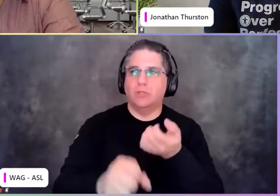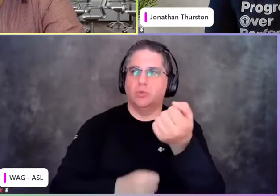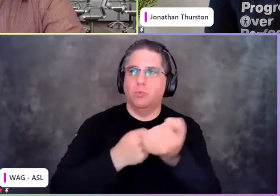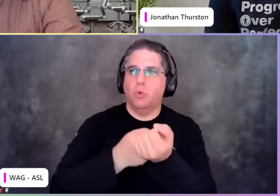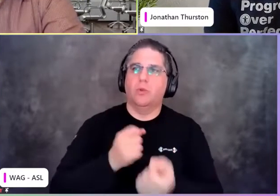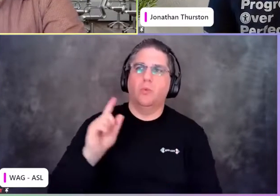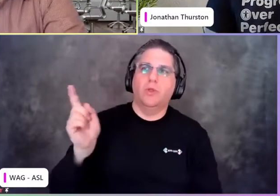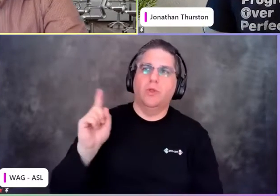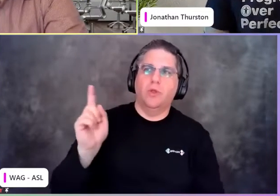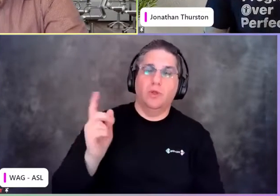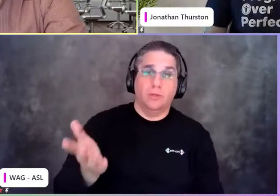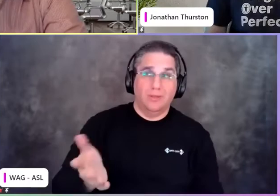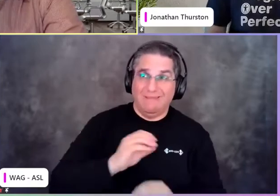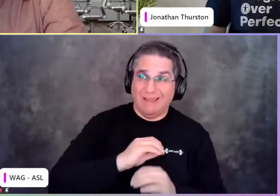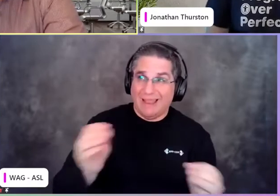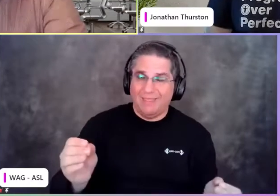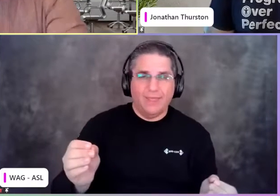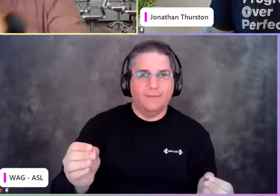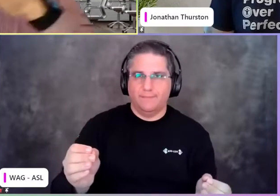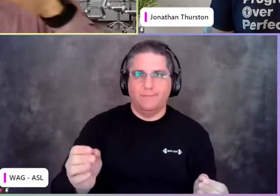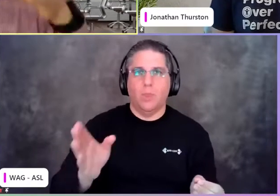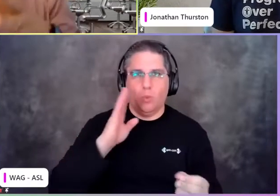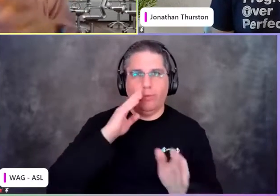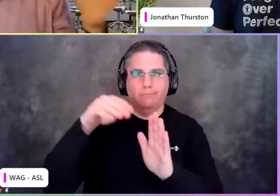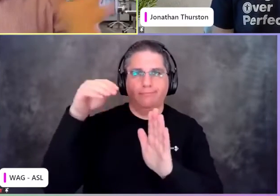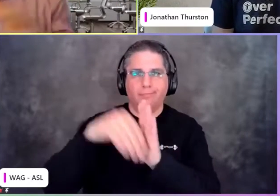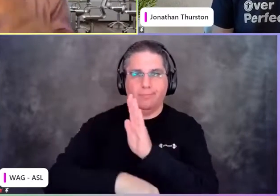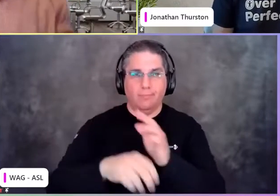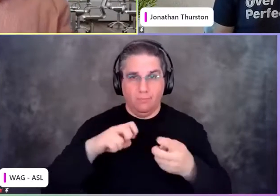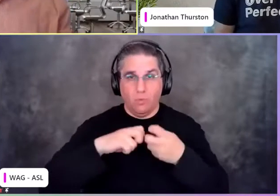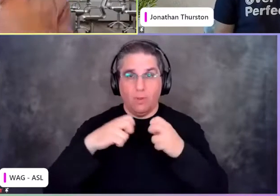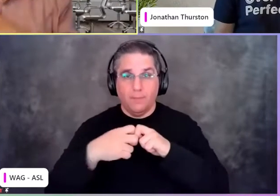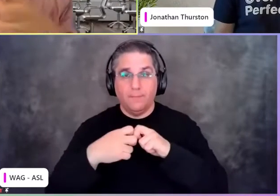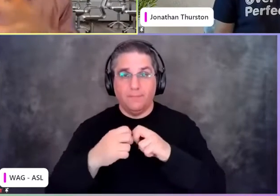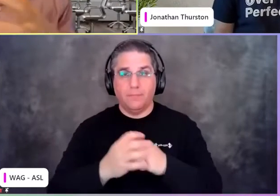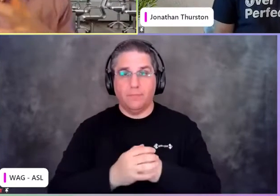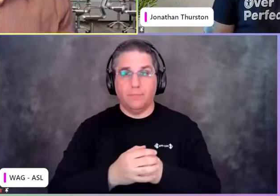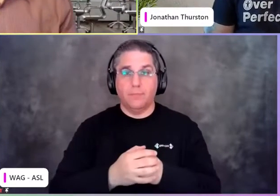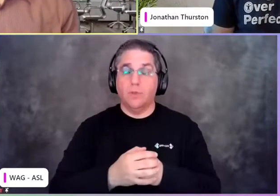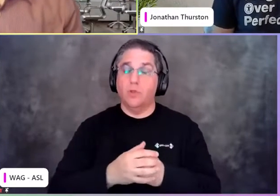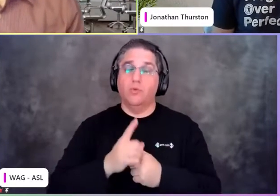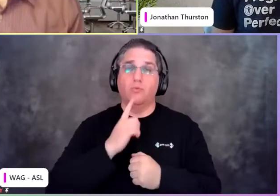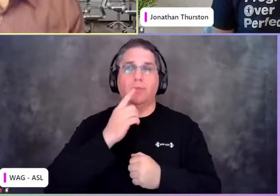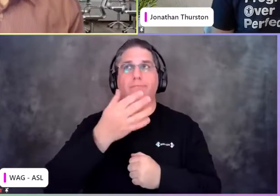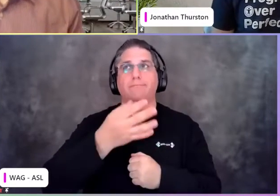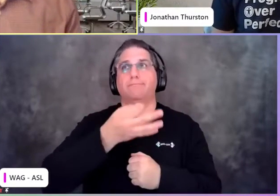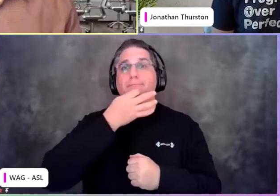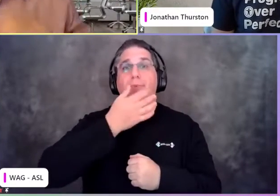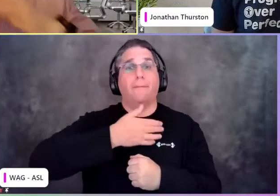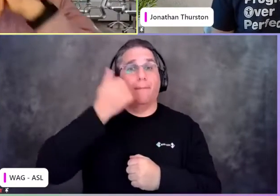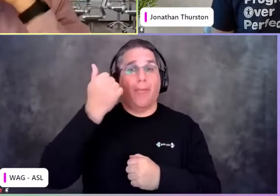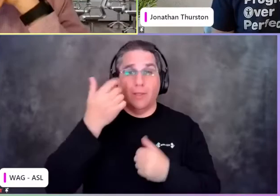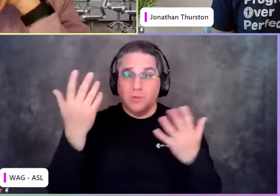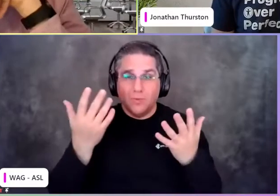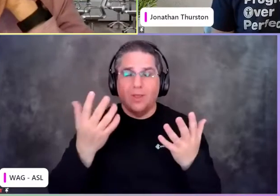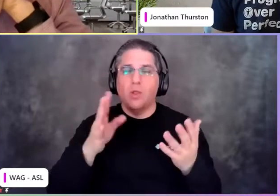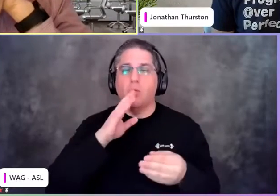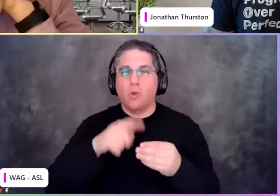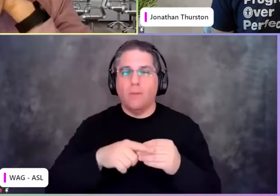but if you're not actually investing and supporting that, then there's going to be a problem. And most